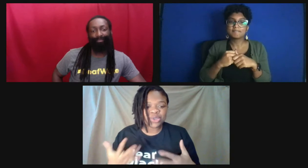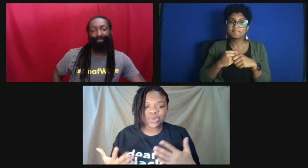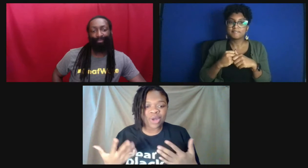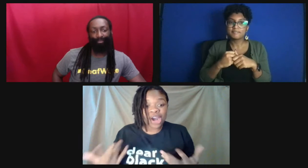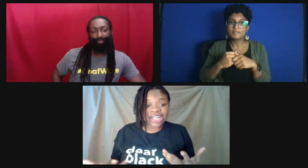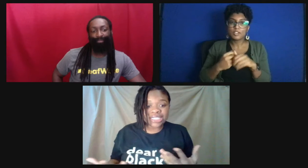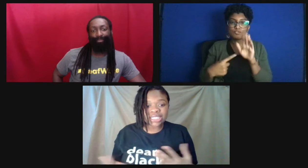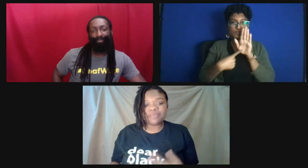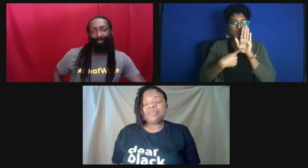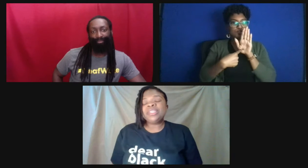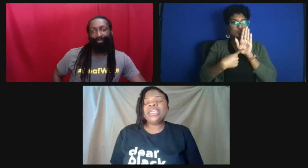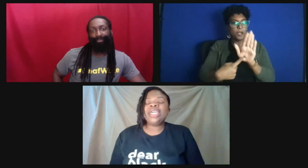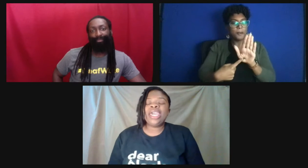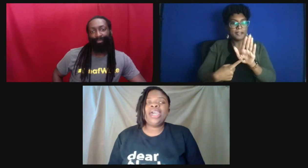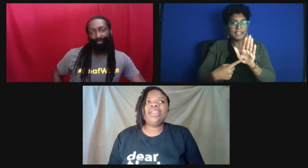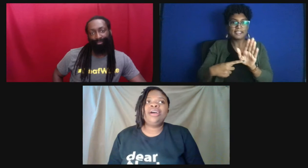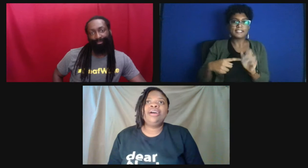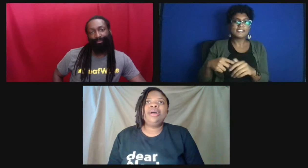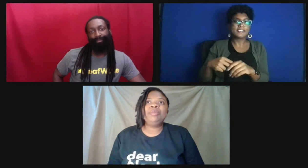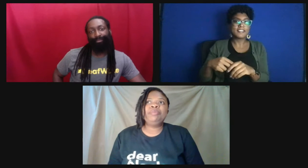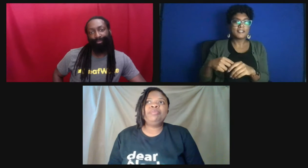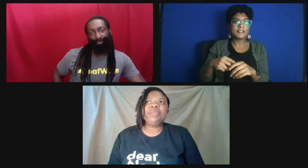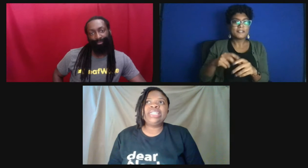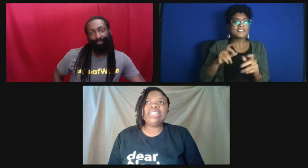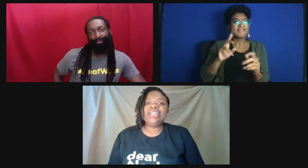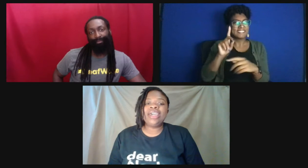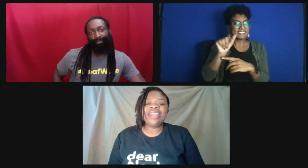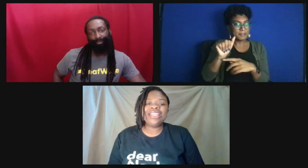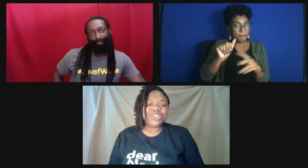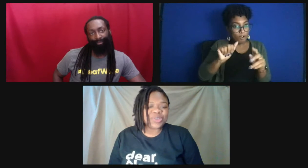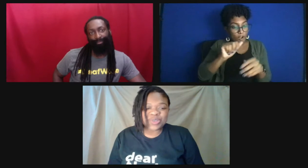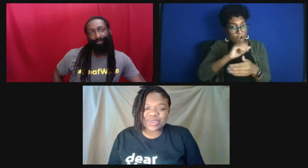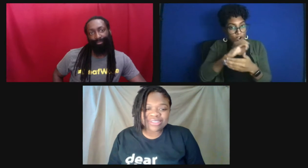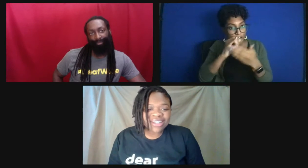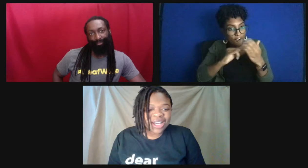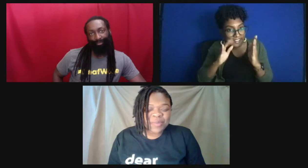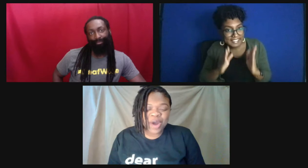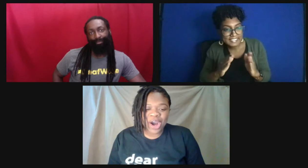individual artists can be an integral part of the arts.